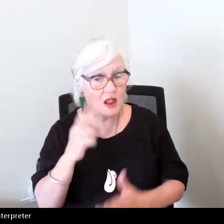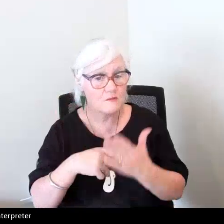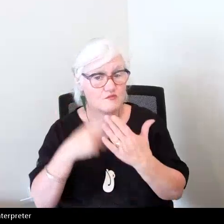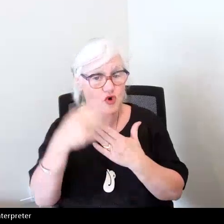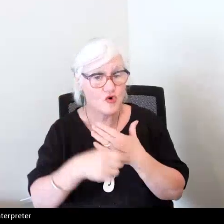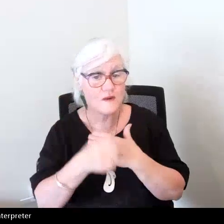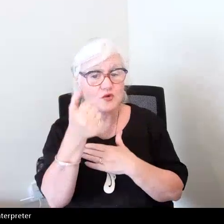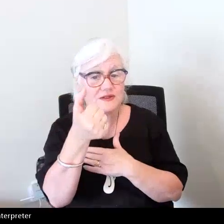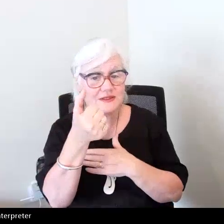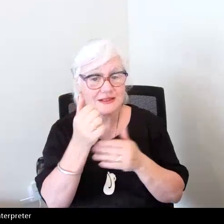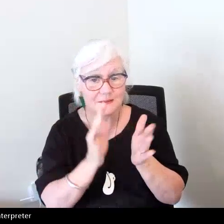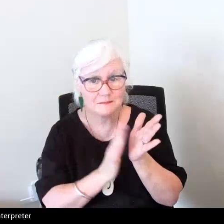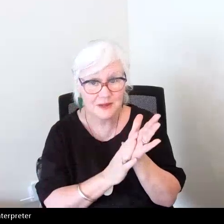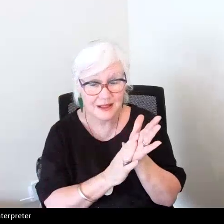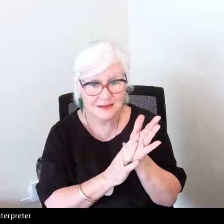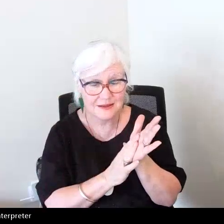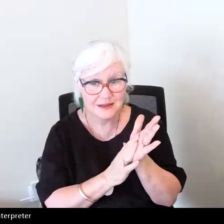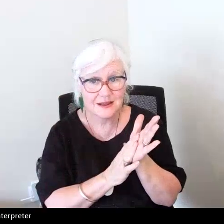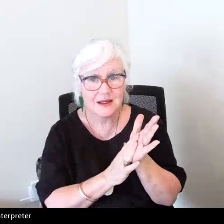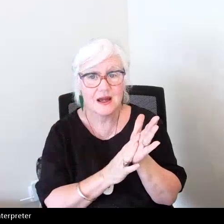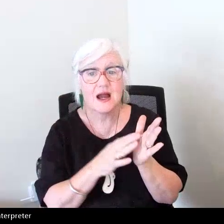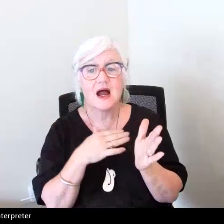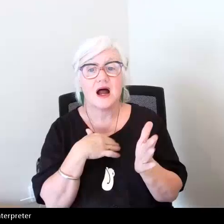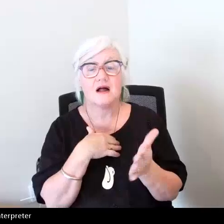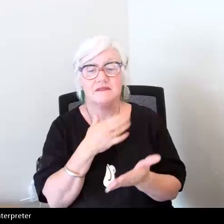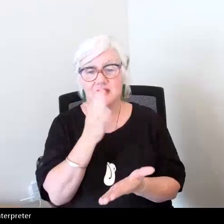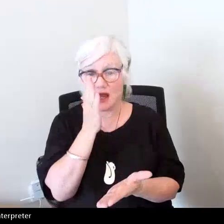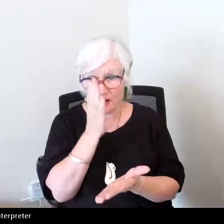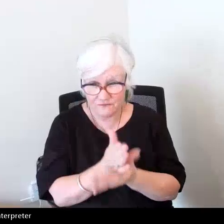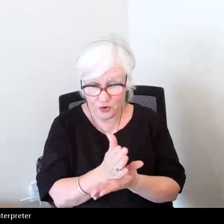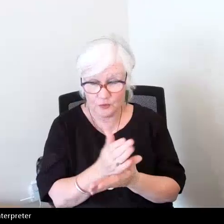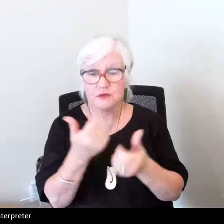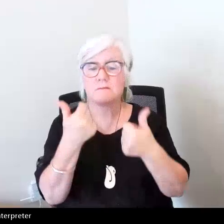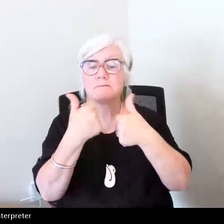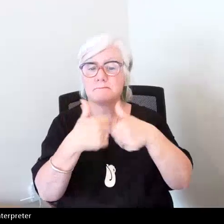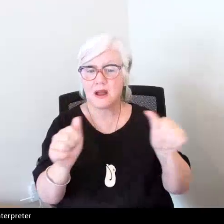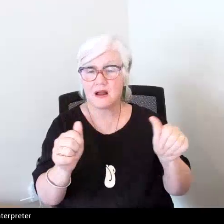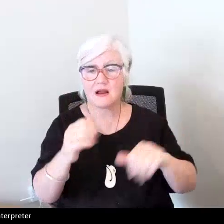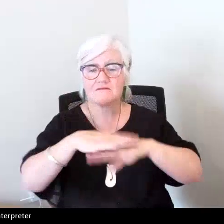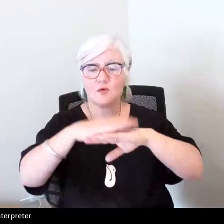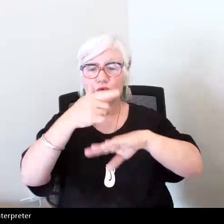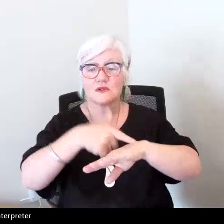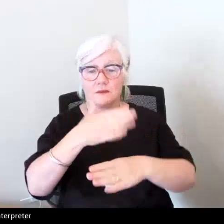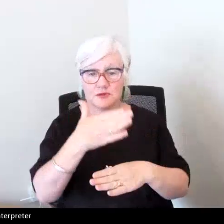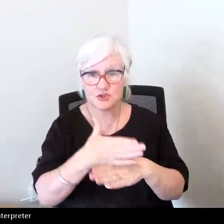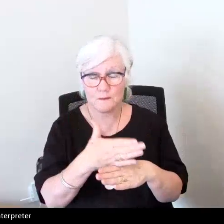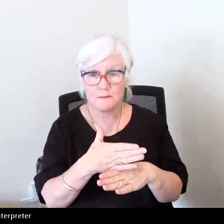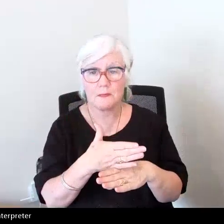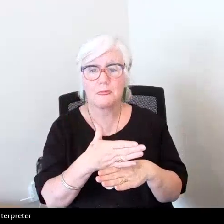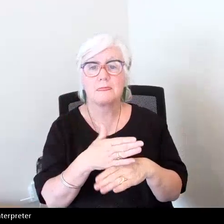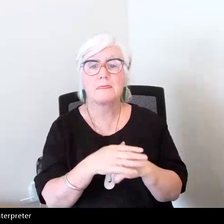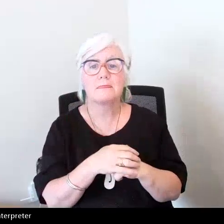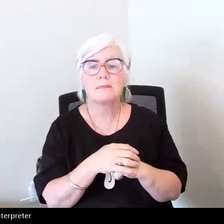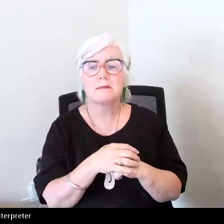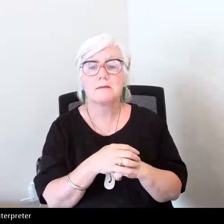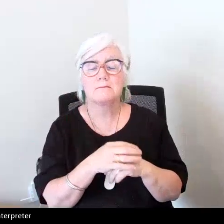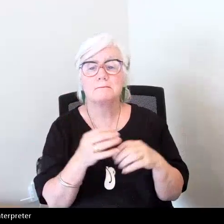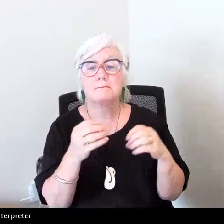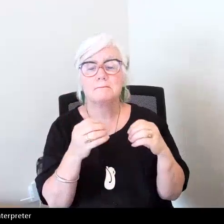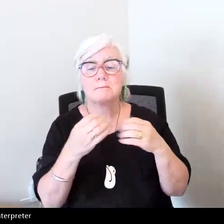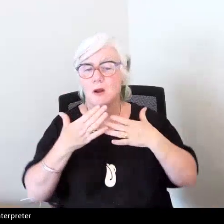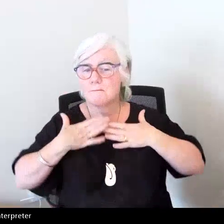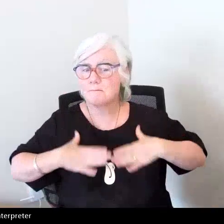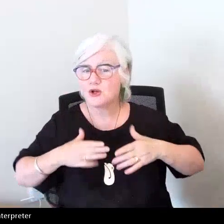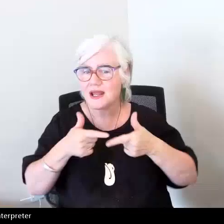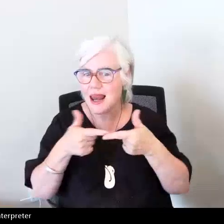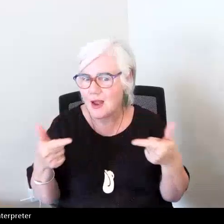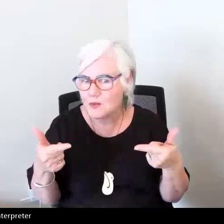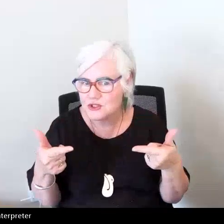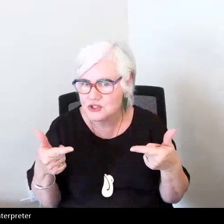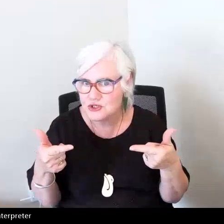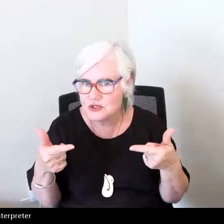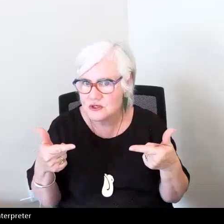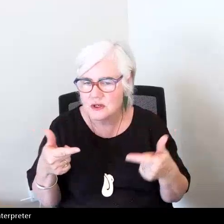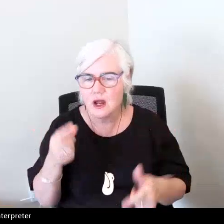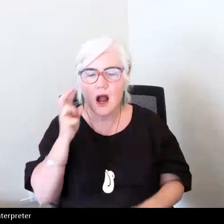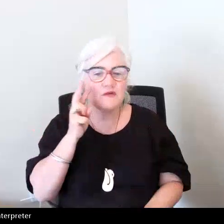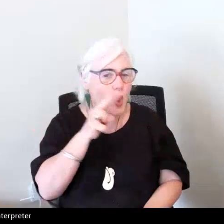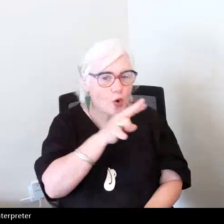the confirmed I got full term role. Body language – look around the house,